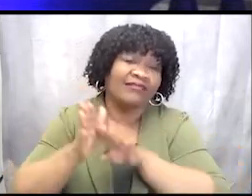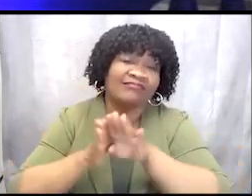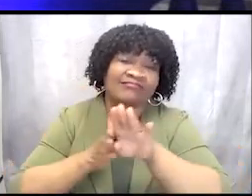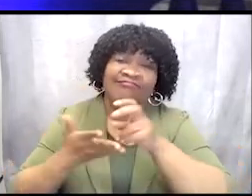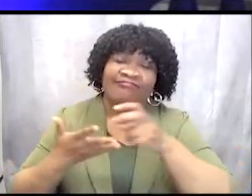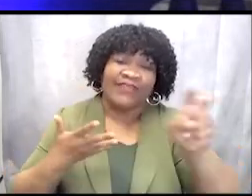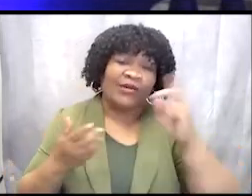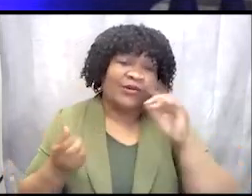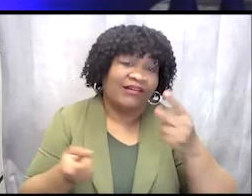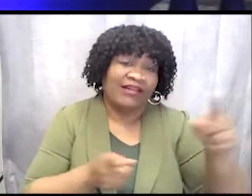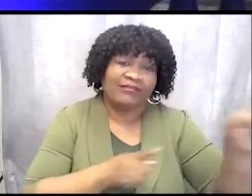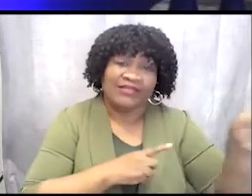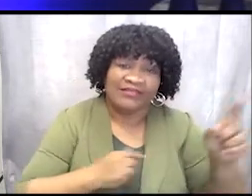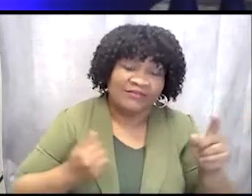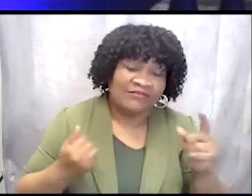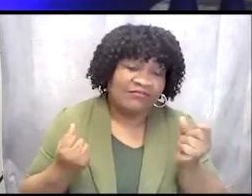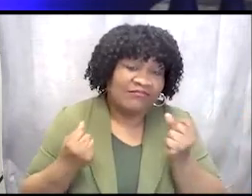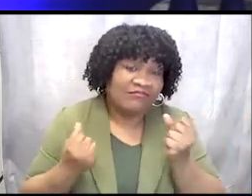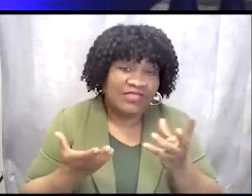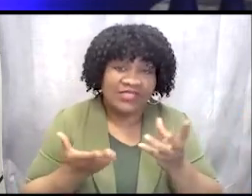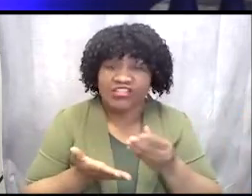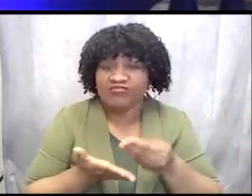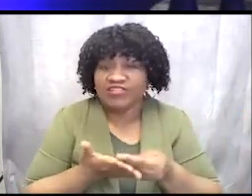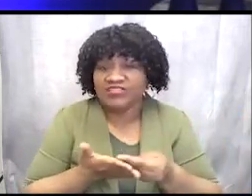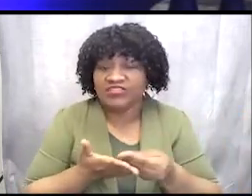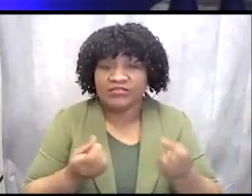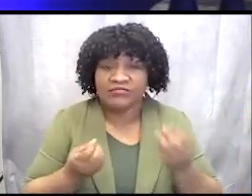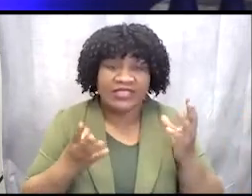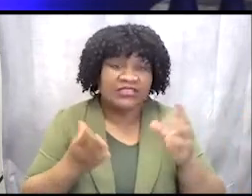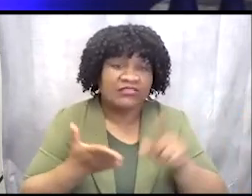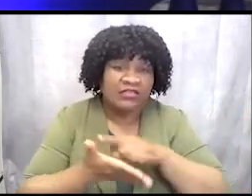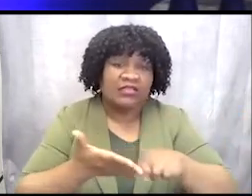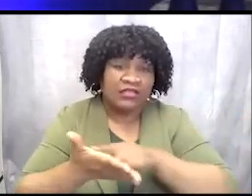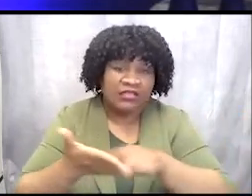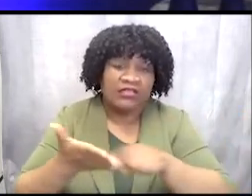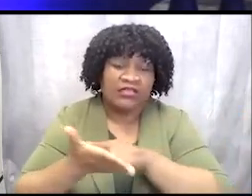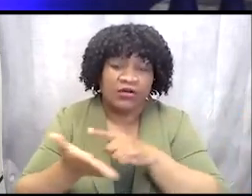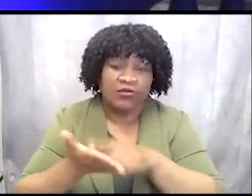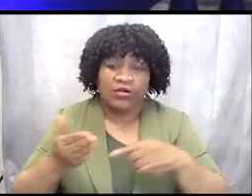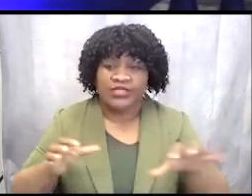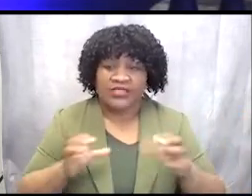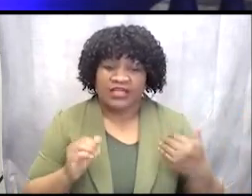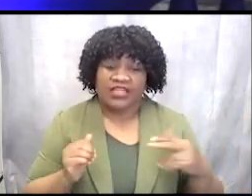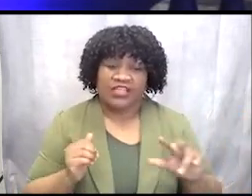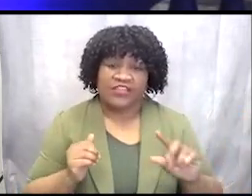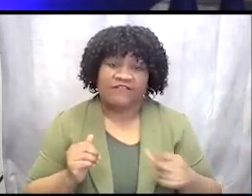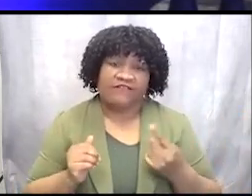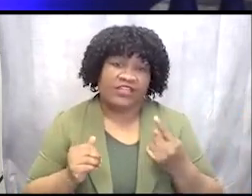And we spend an inordinate number of resources just to try to correct what we should have gotten done in the first place.